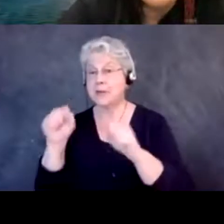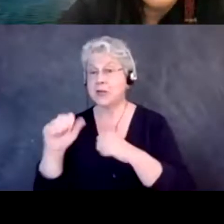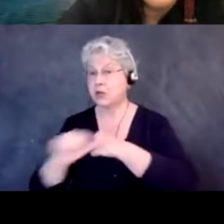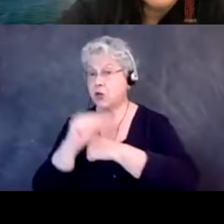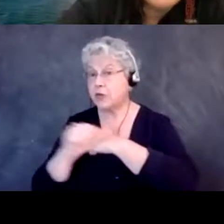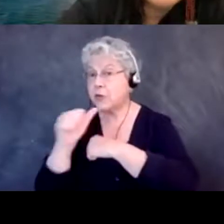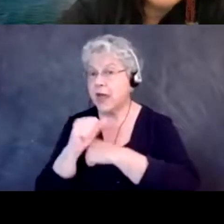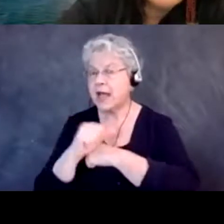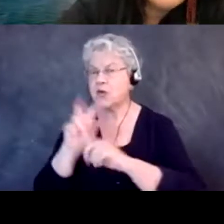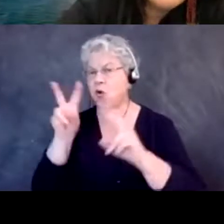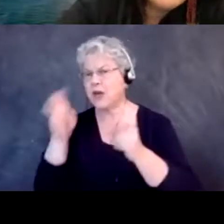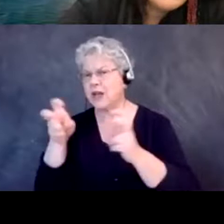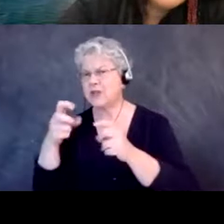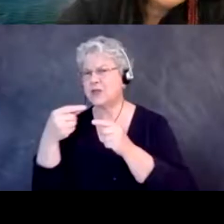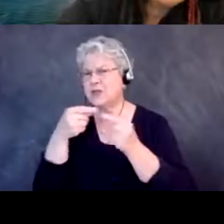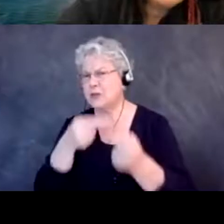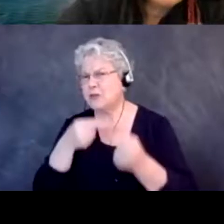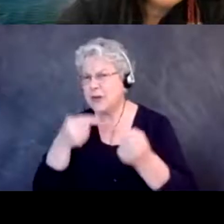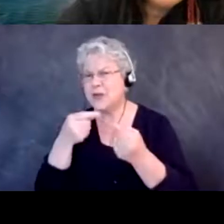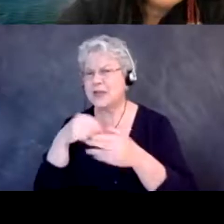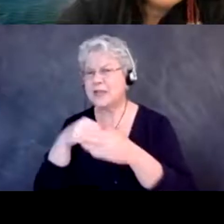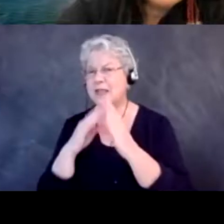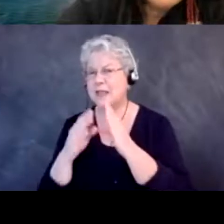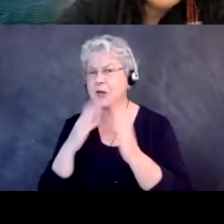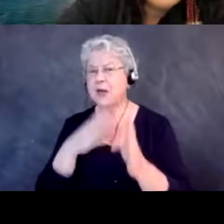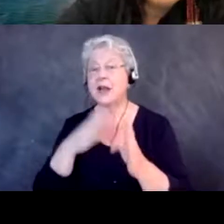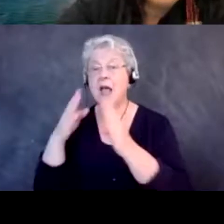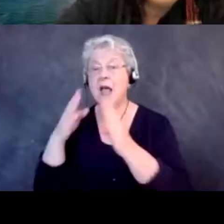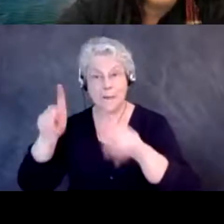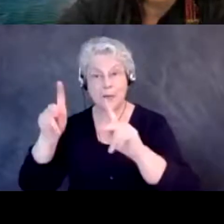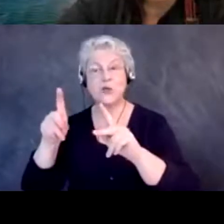issues we might have in our community. We're going to look at opportunities and we're going to turn